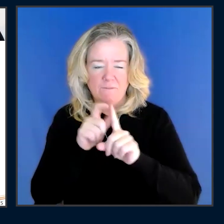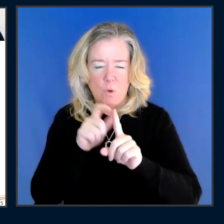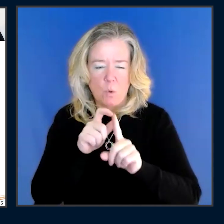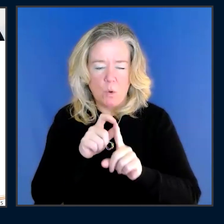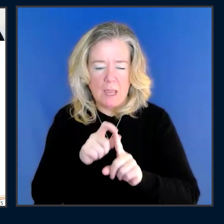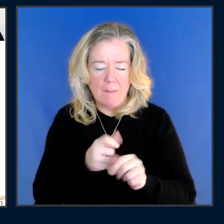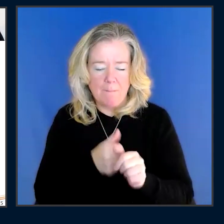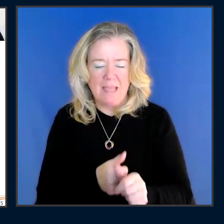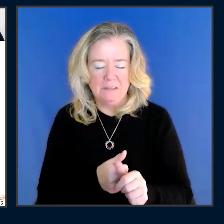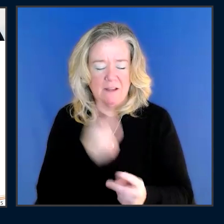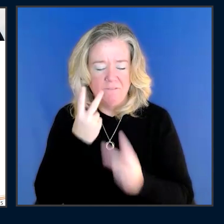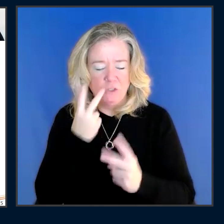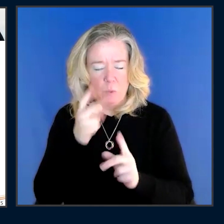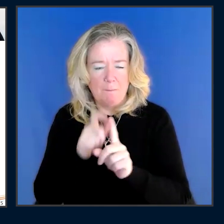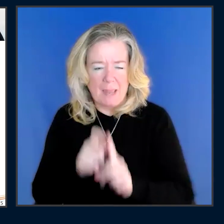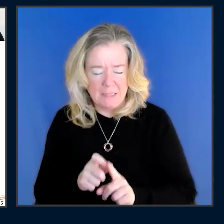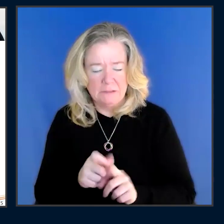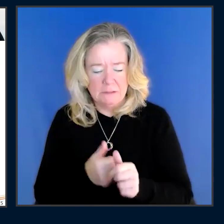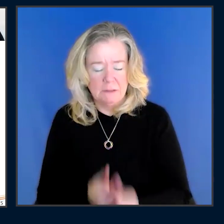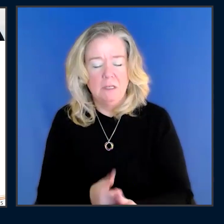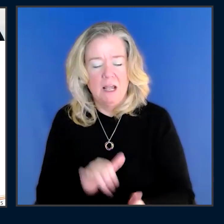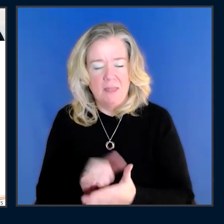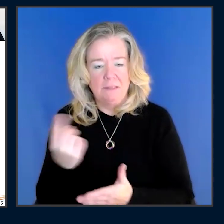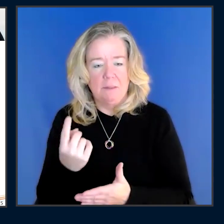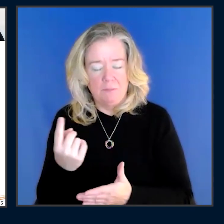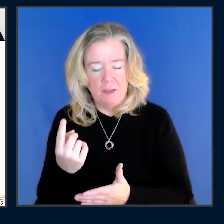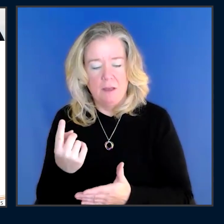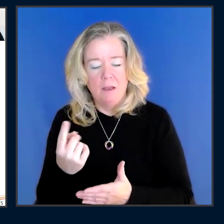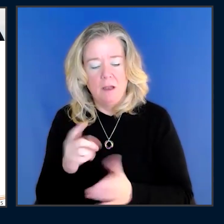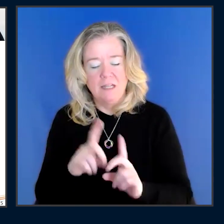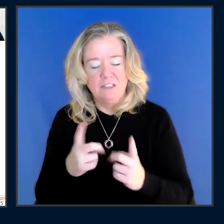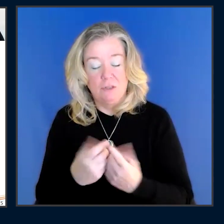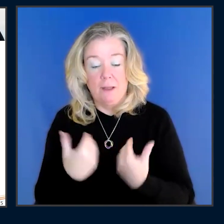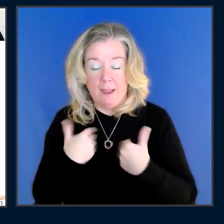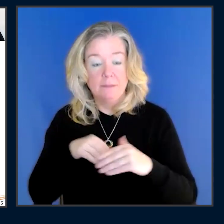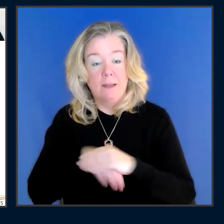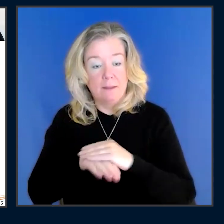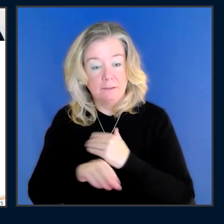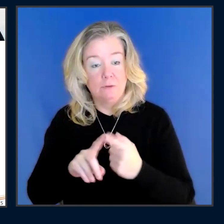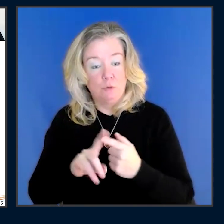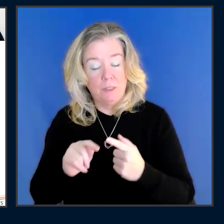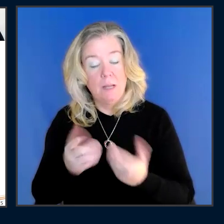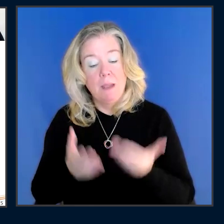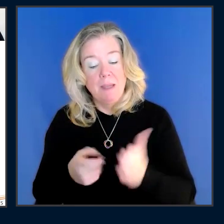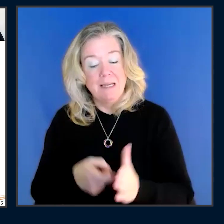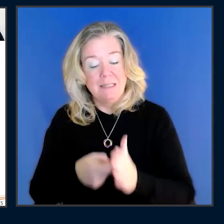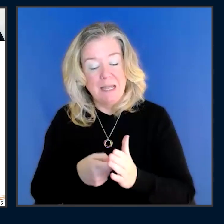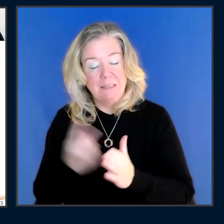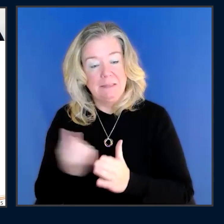are often very vocabulary based and visual based. And so that's something that a district has access to.